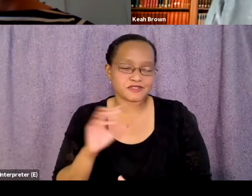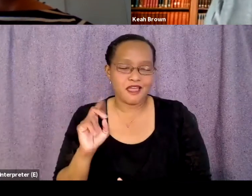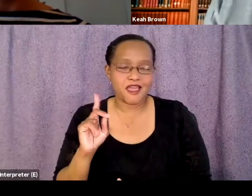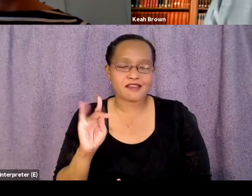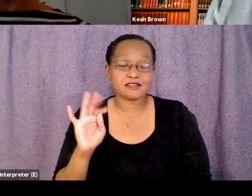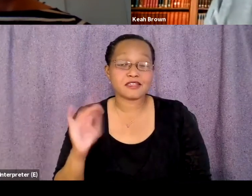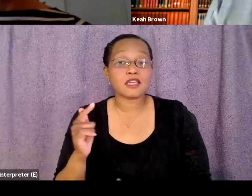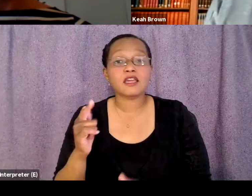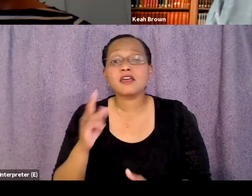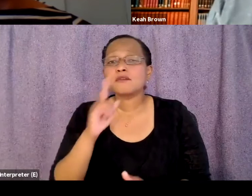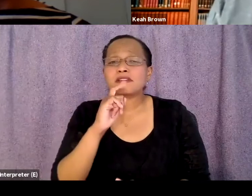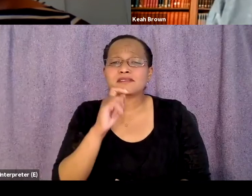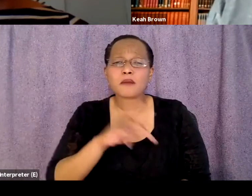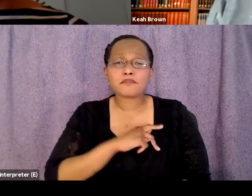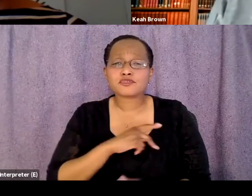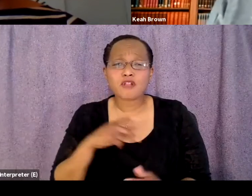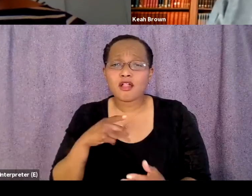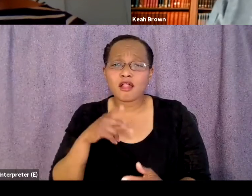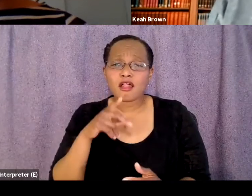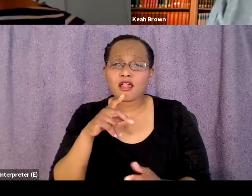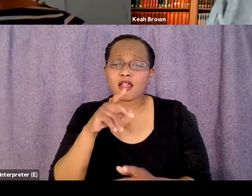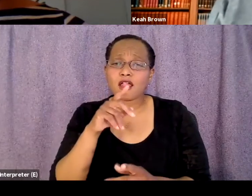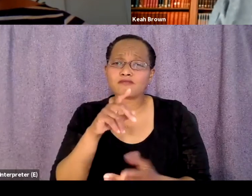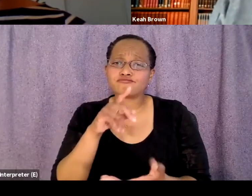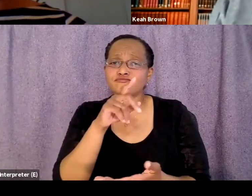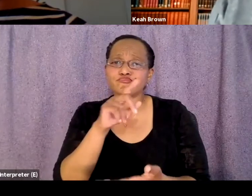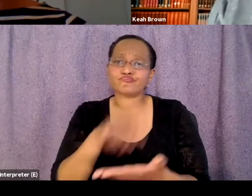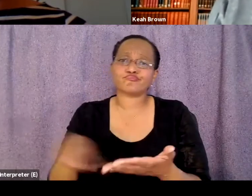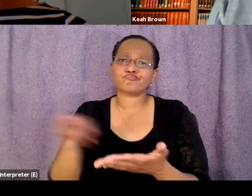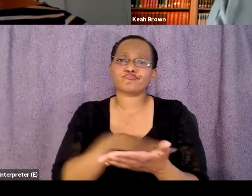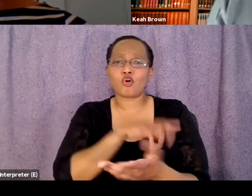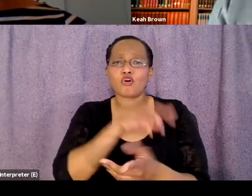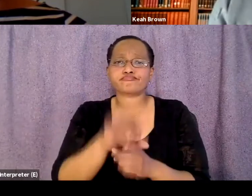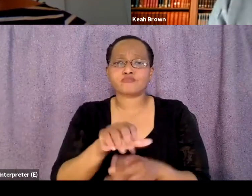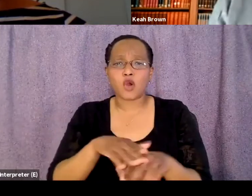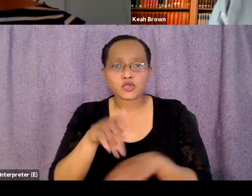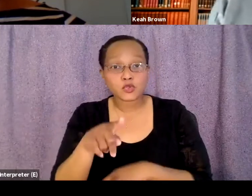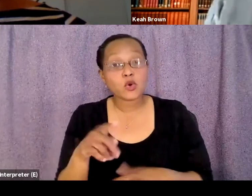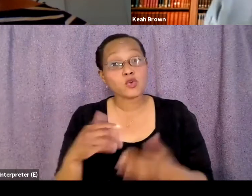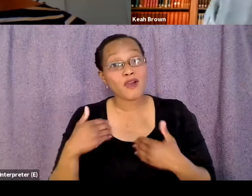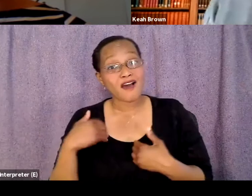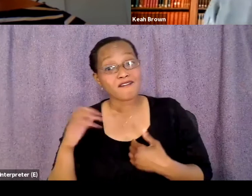Keah Brown: wants to make the thing that you're creating the best thing possible So for me,